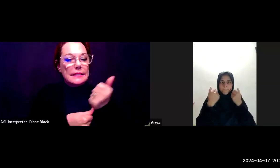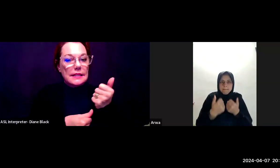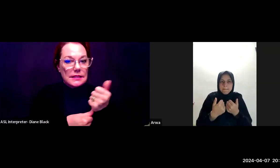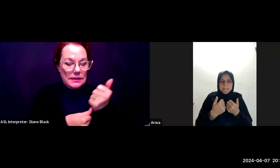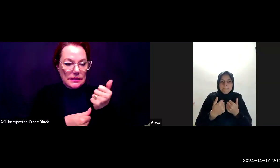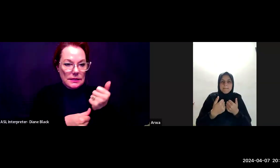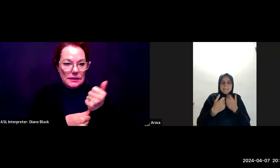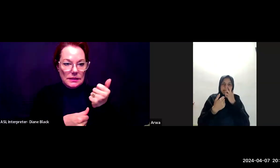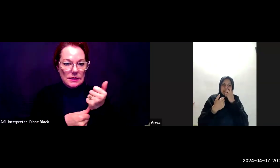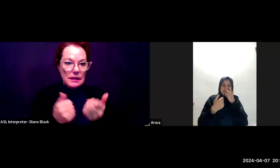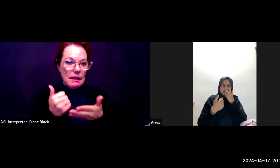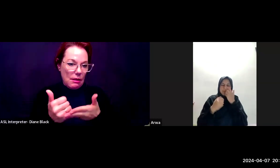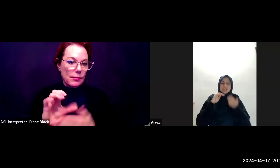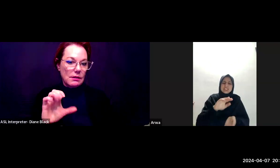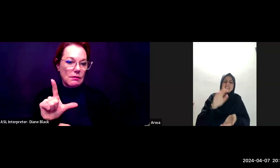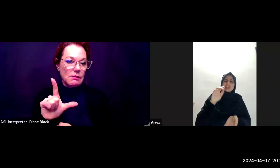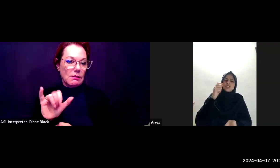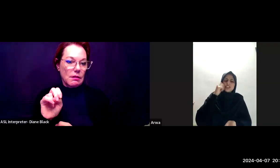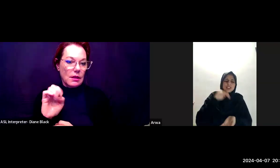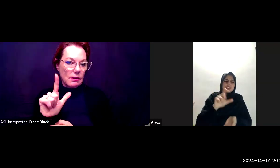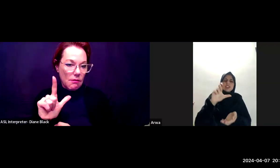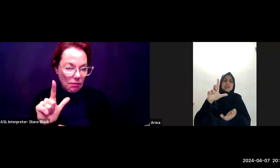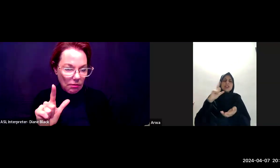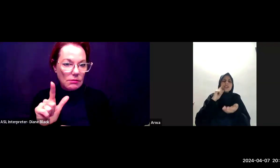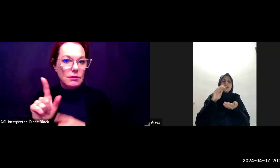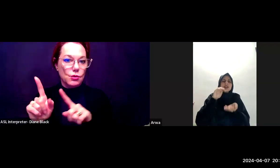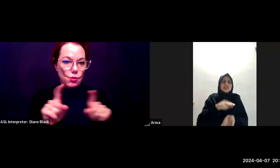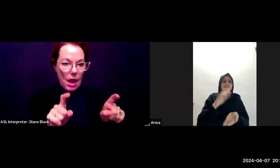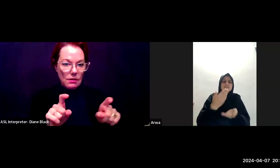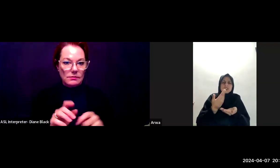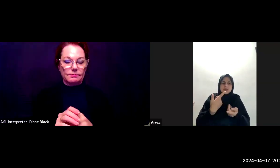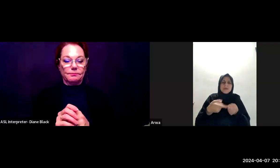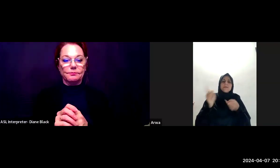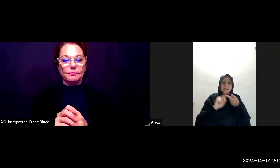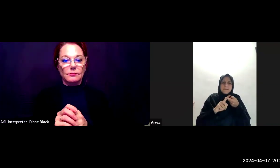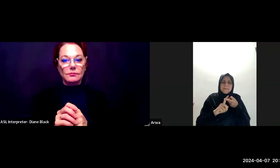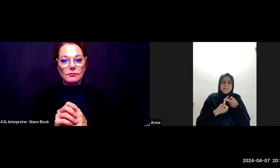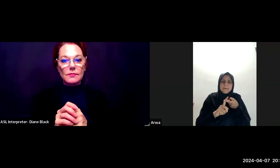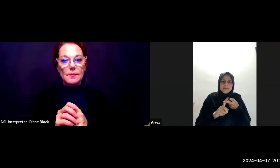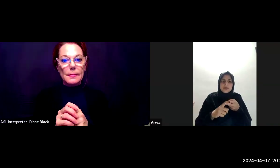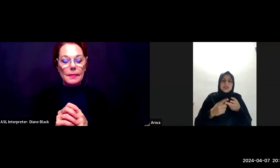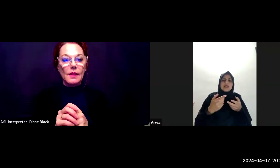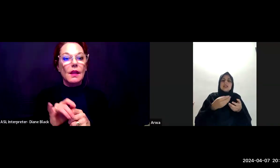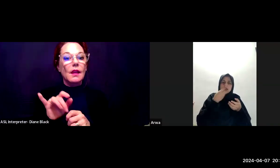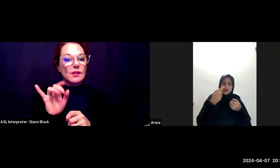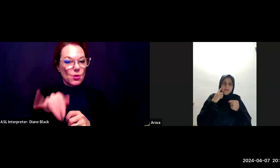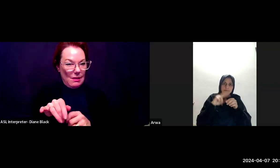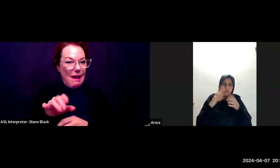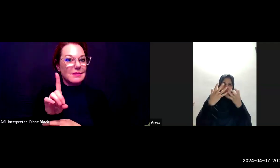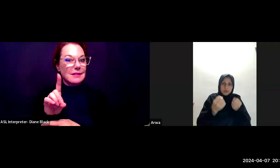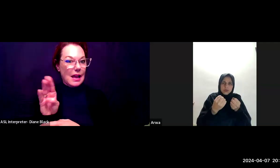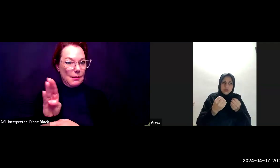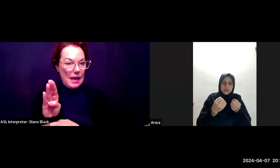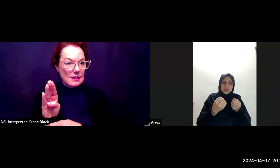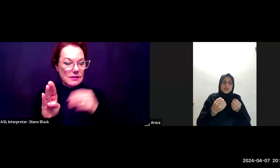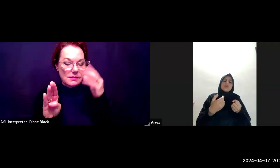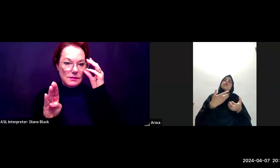clinical trials. so if you uh get into that uh contact database you will be the first to know